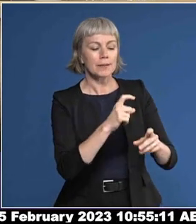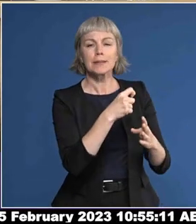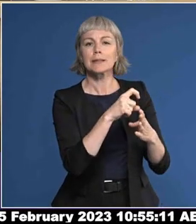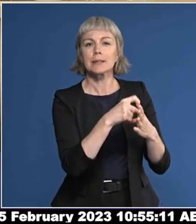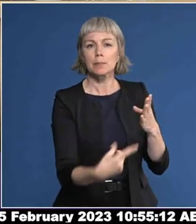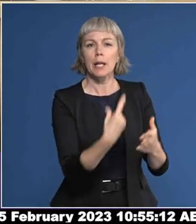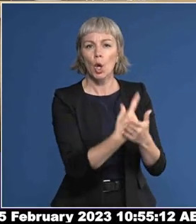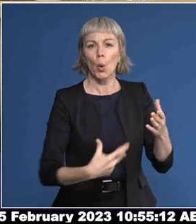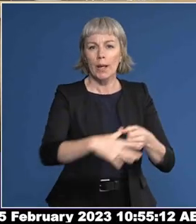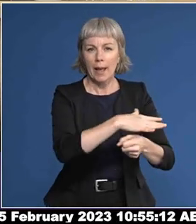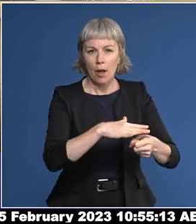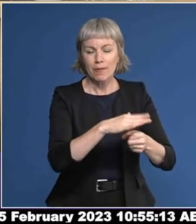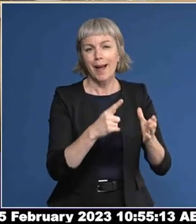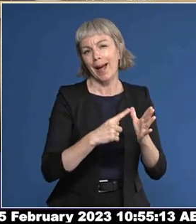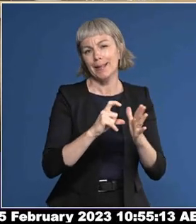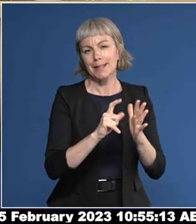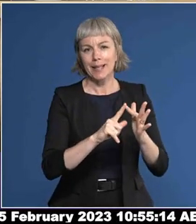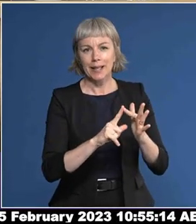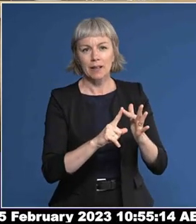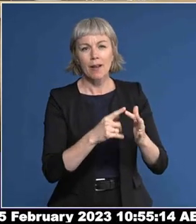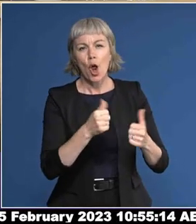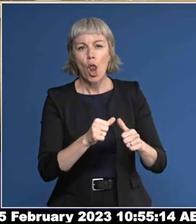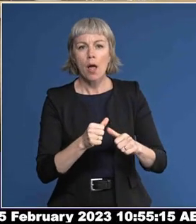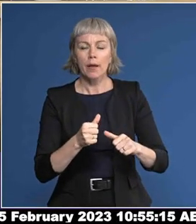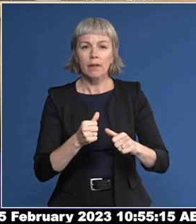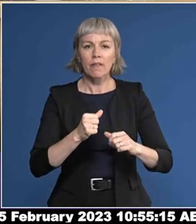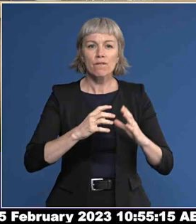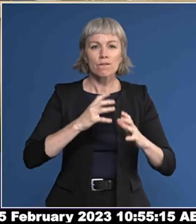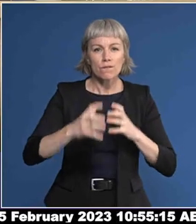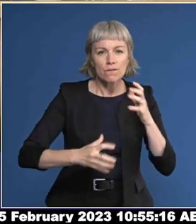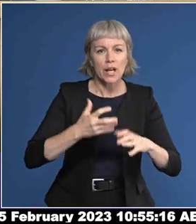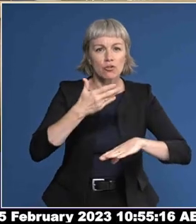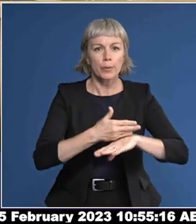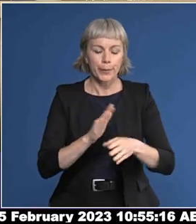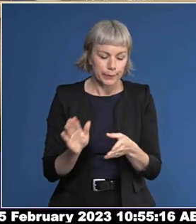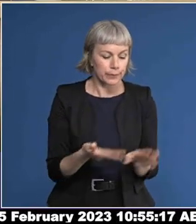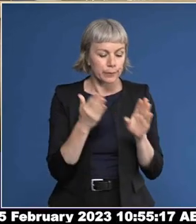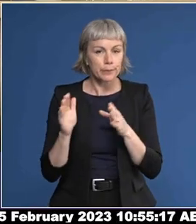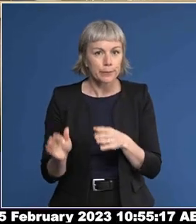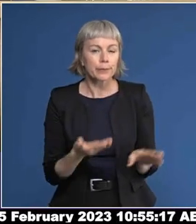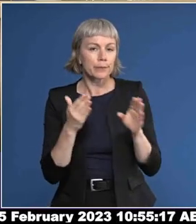process working, some of those sorts things, to give our employees in our ADEs further